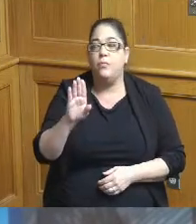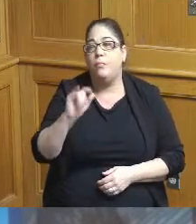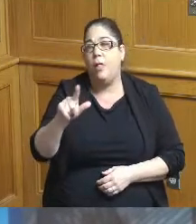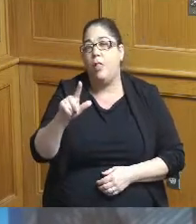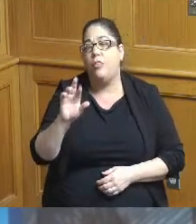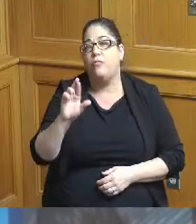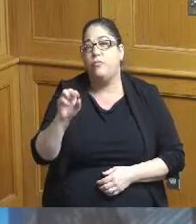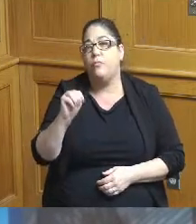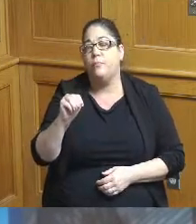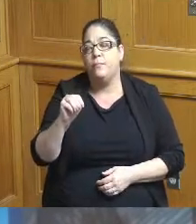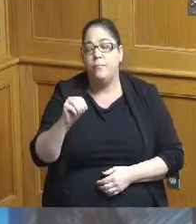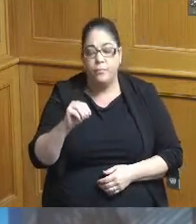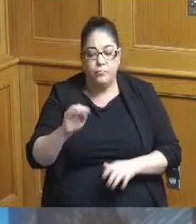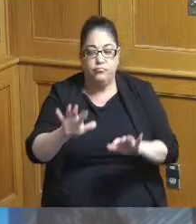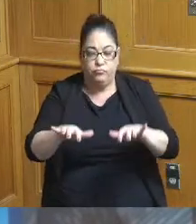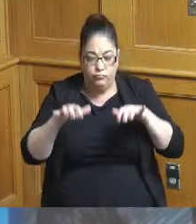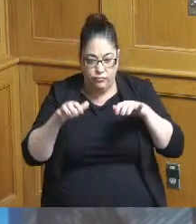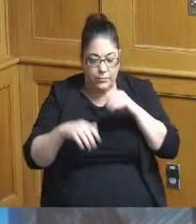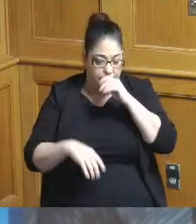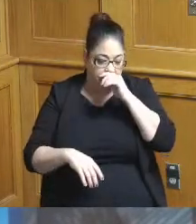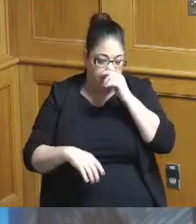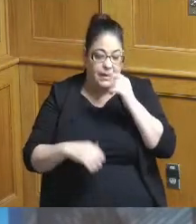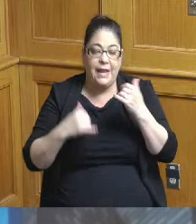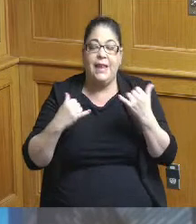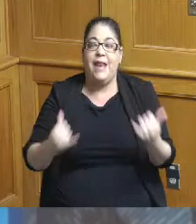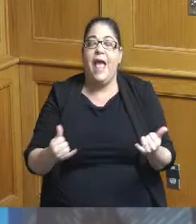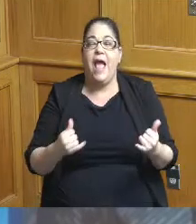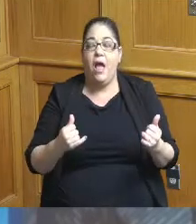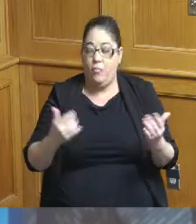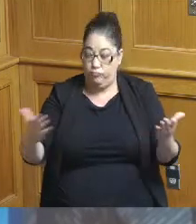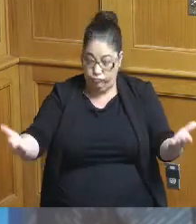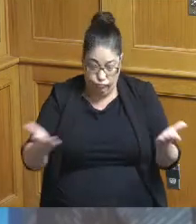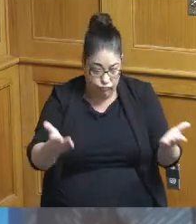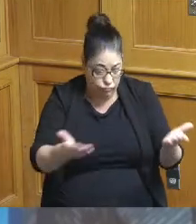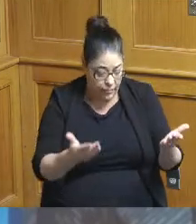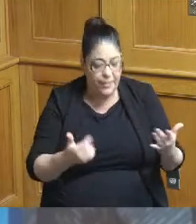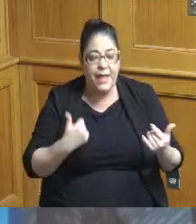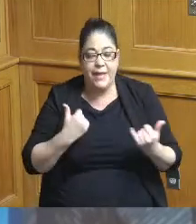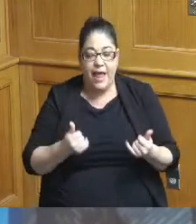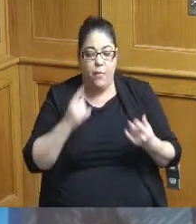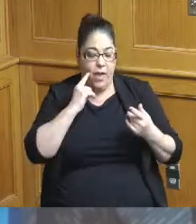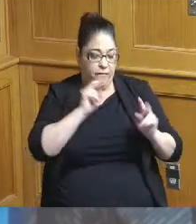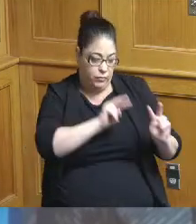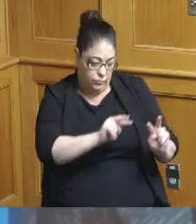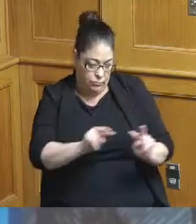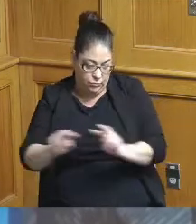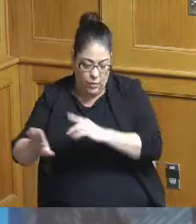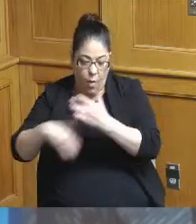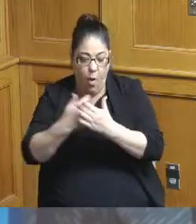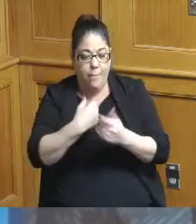so we're now heading into the selection process as Mr Liebert indicated when he was here last